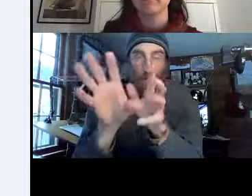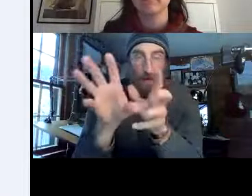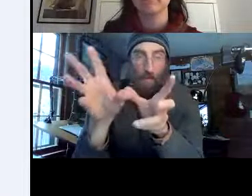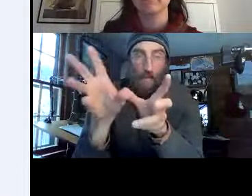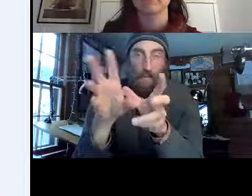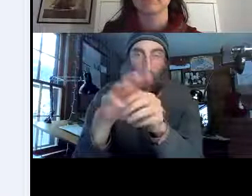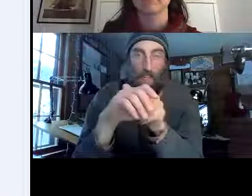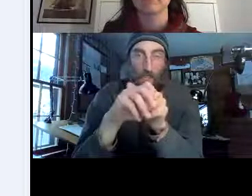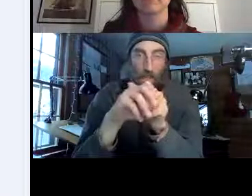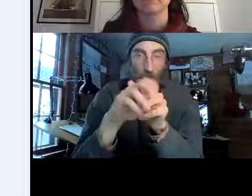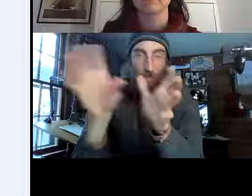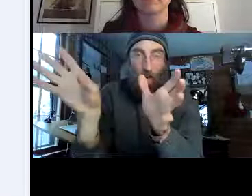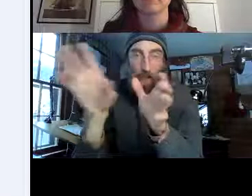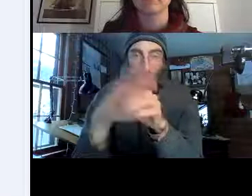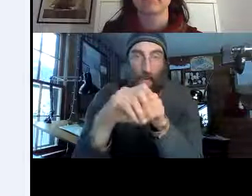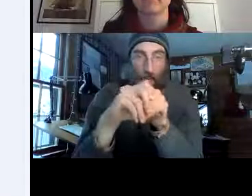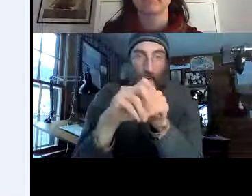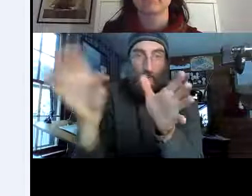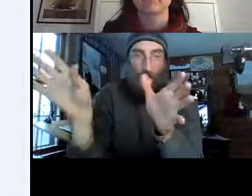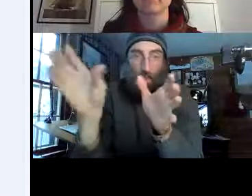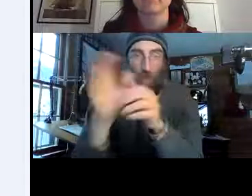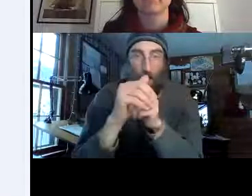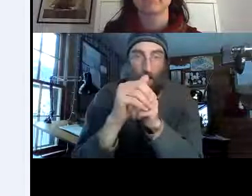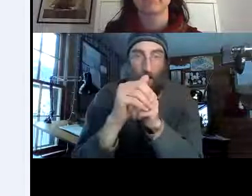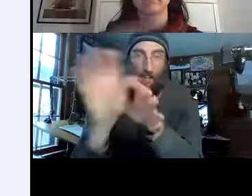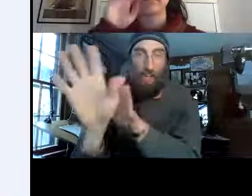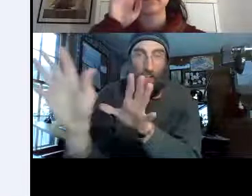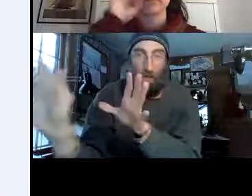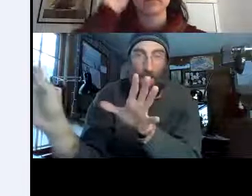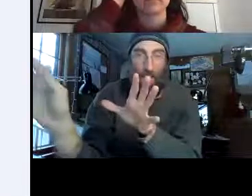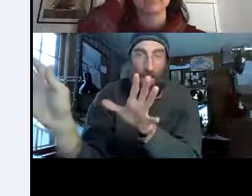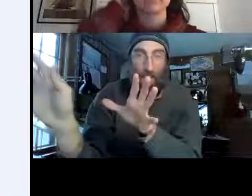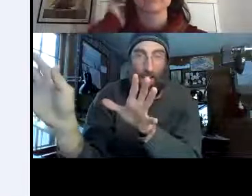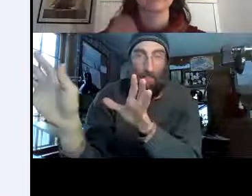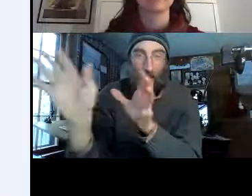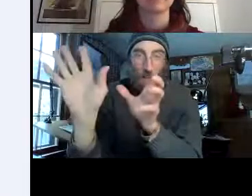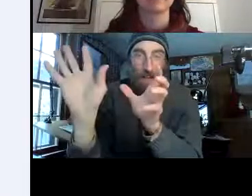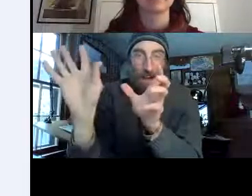when when you have a letter that says you know we fought all day, and advanced two miles and that's the only detail it gives.